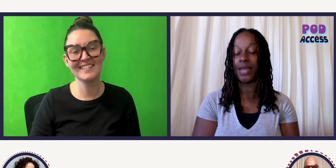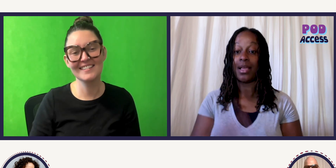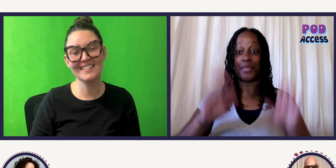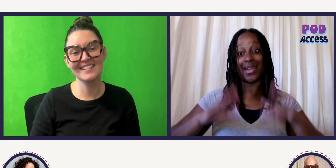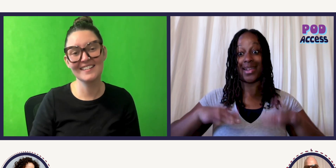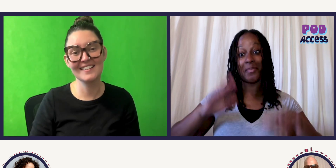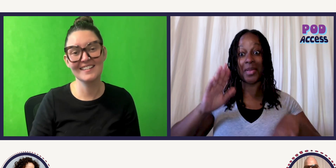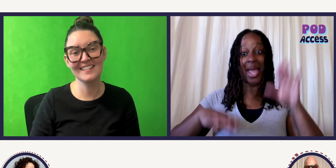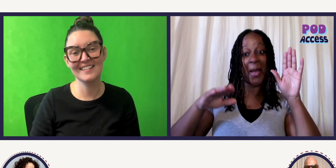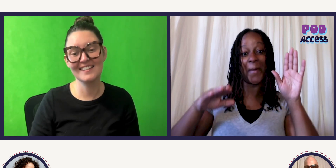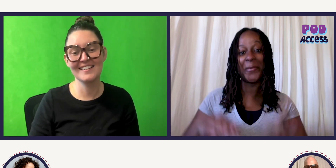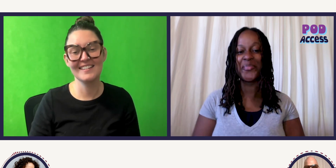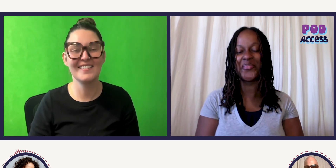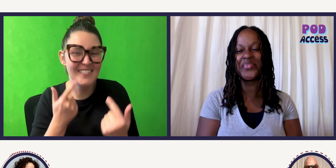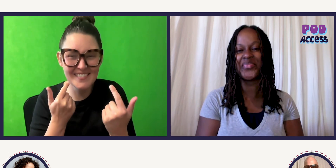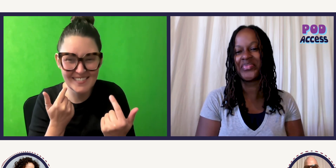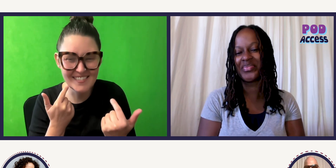Ba-dum-dum bap-bah-dum. CHERYL: [happy giggle]